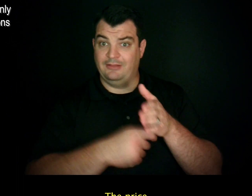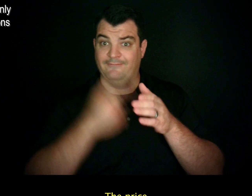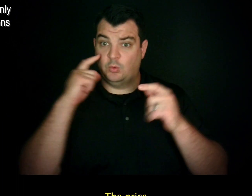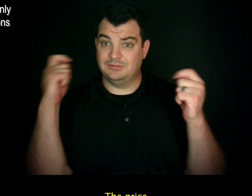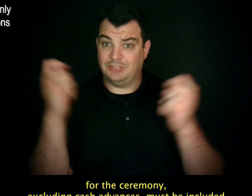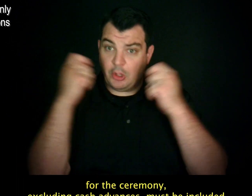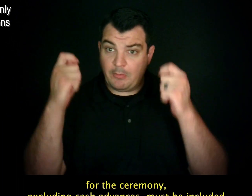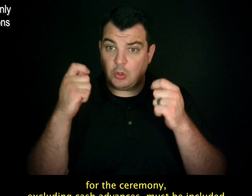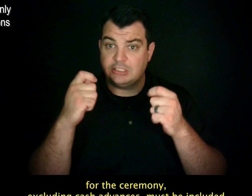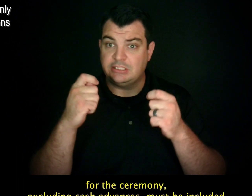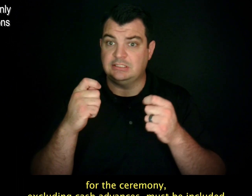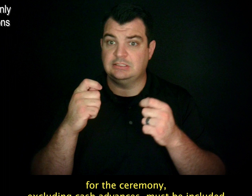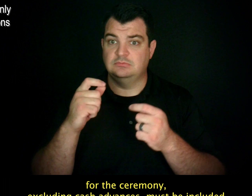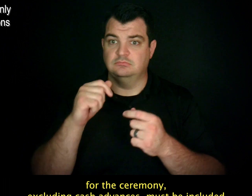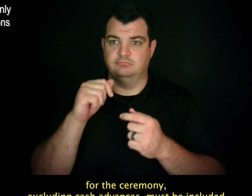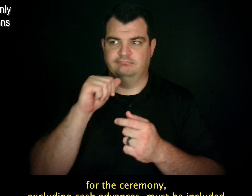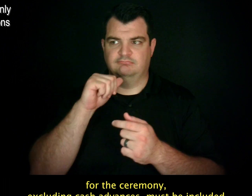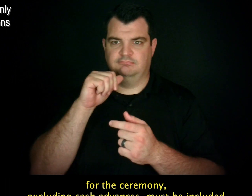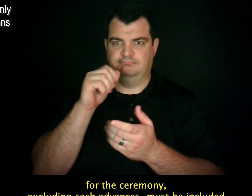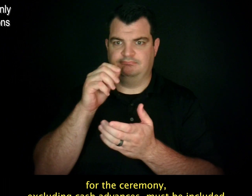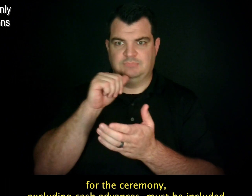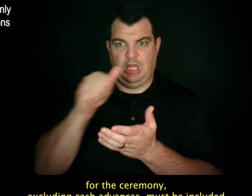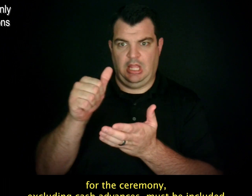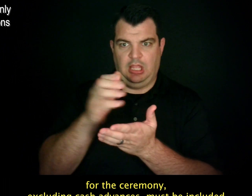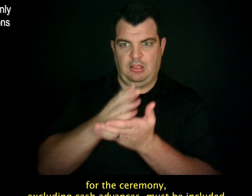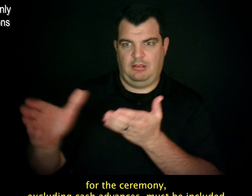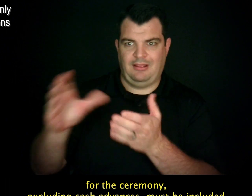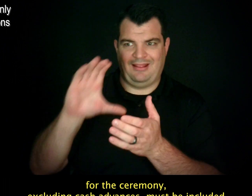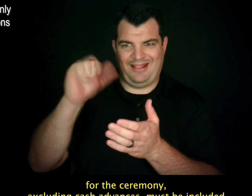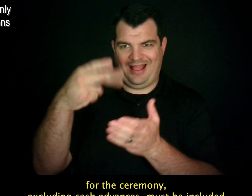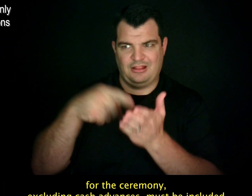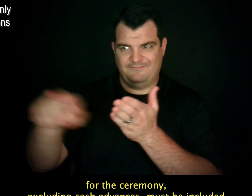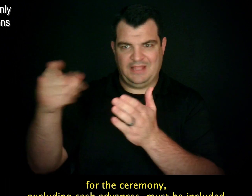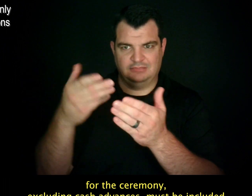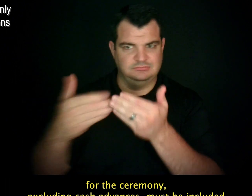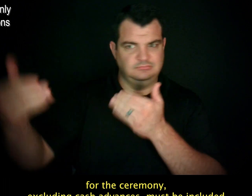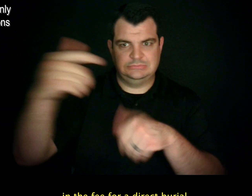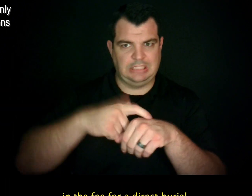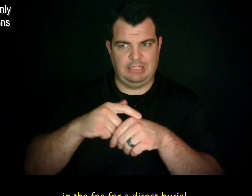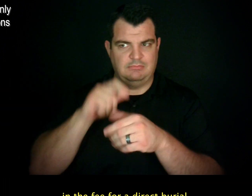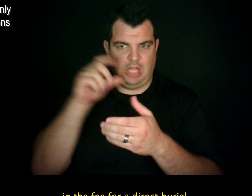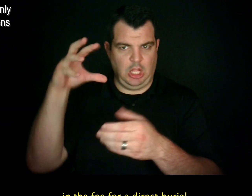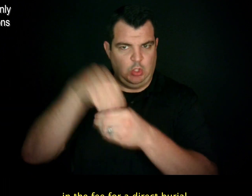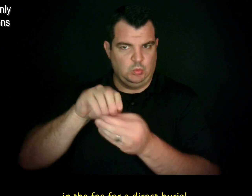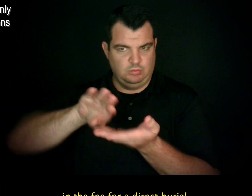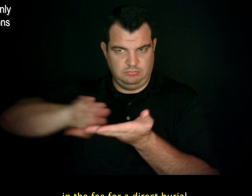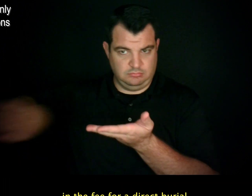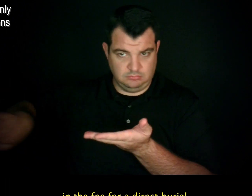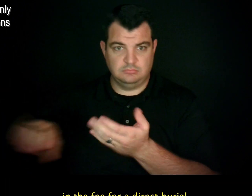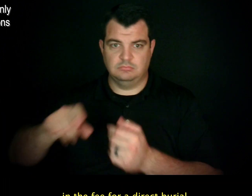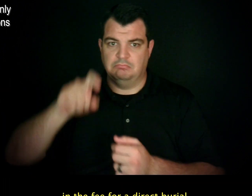The price for the ceremony, excluding cash advances, must be included in the fee for a direct burial.